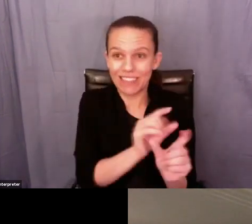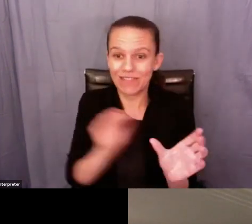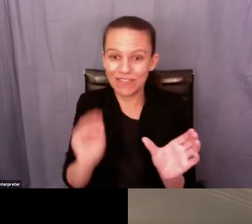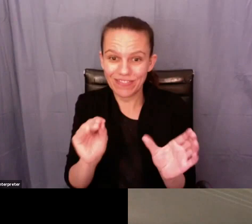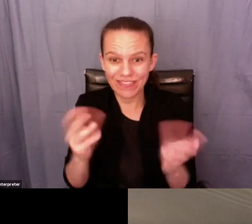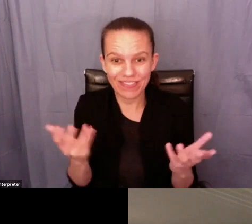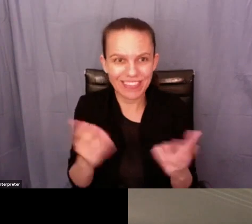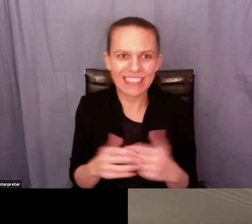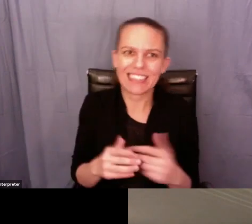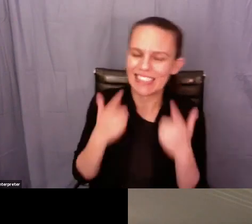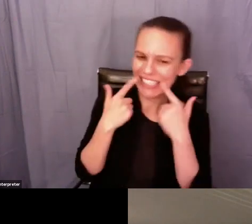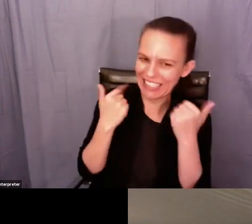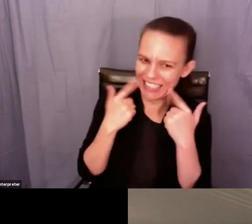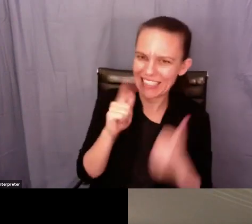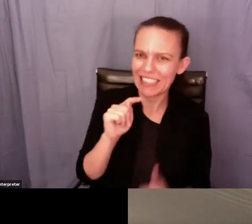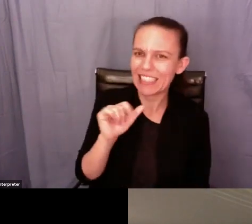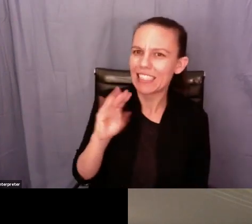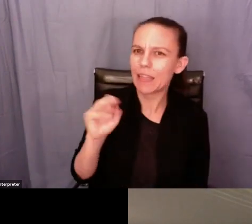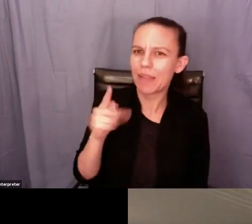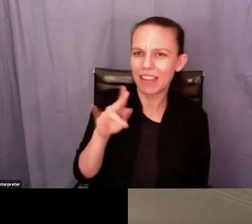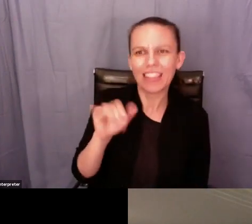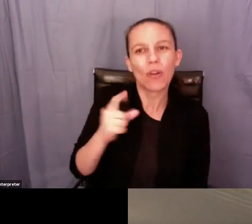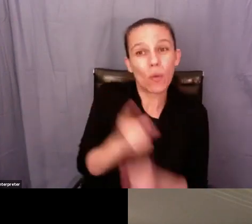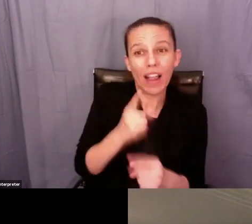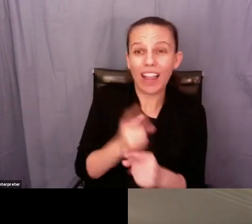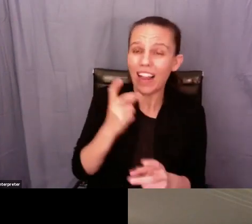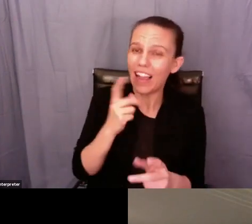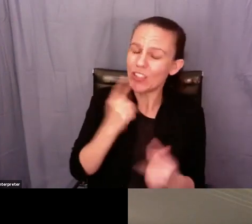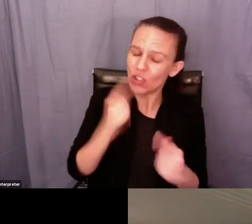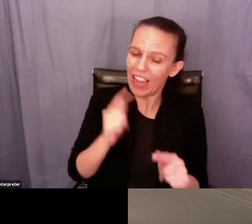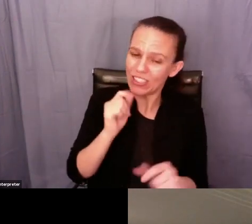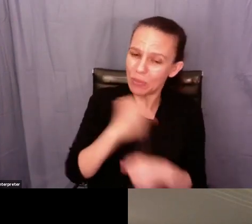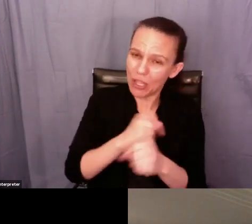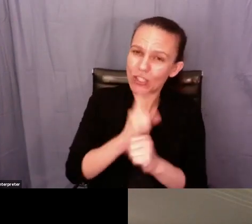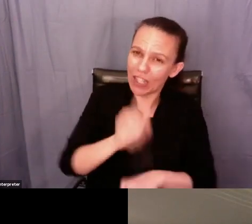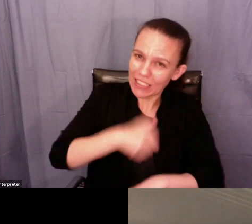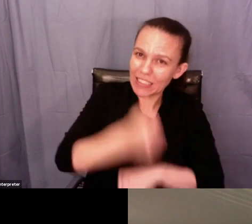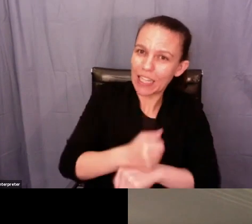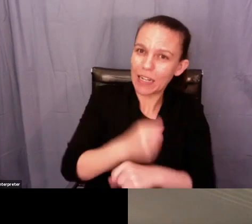That's why I work really hard to try to get these contexts set up so that -- and I gave